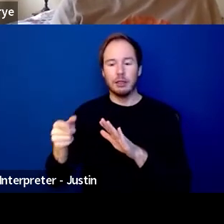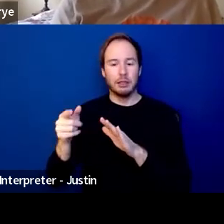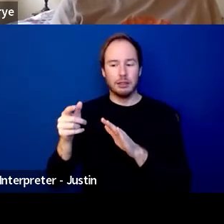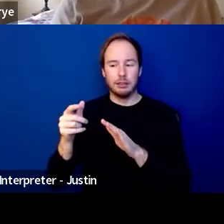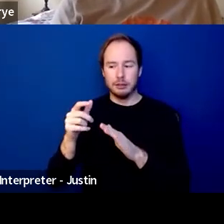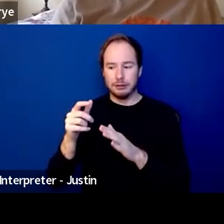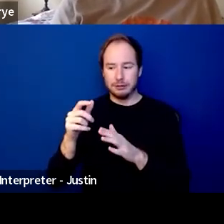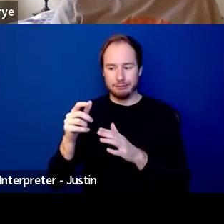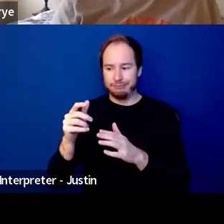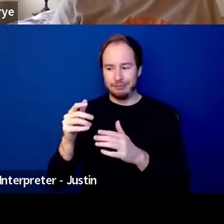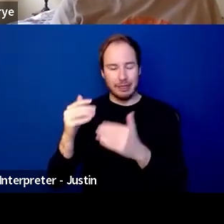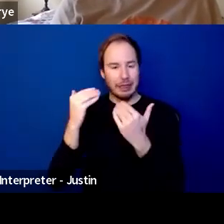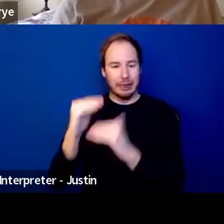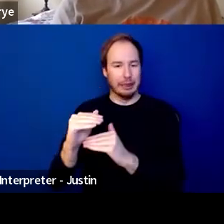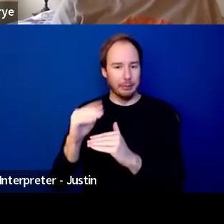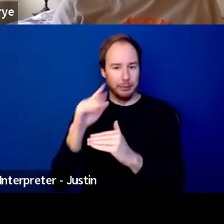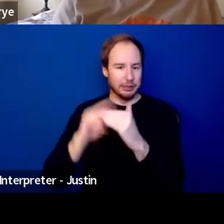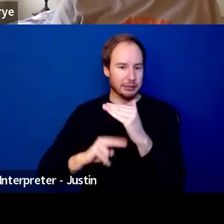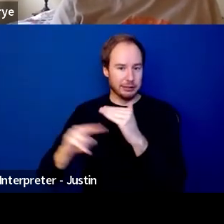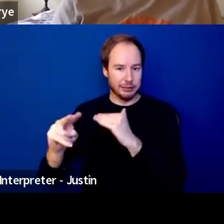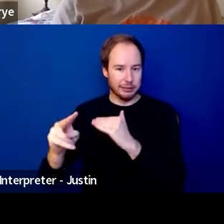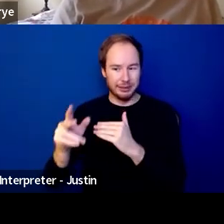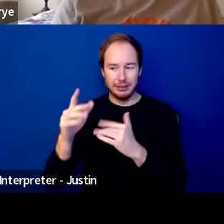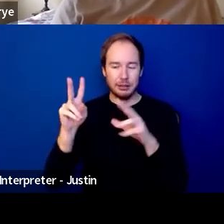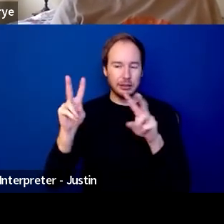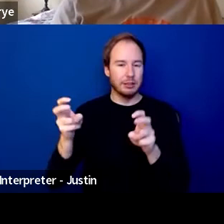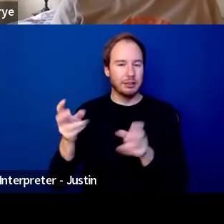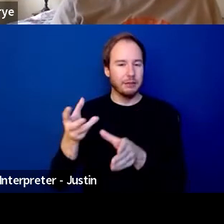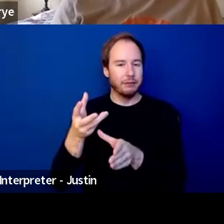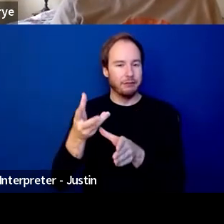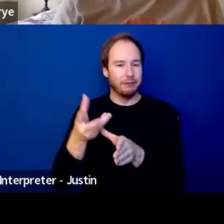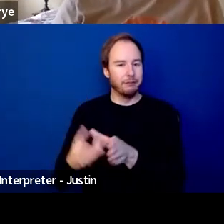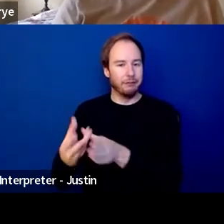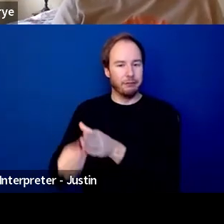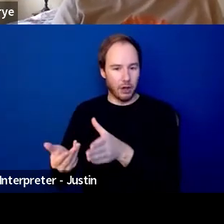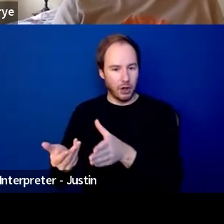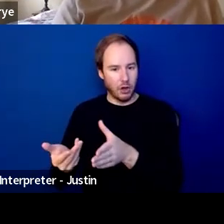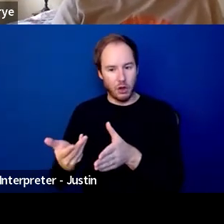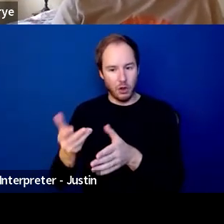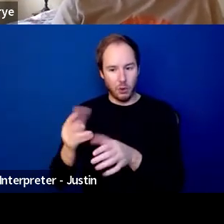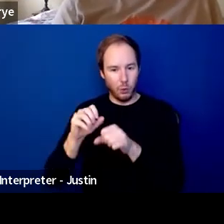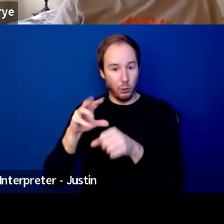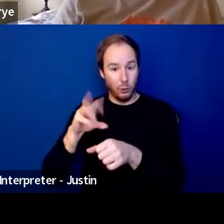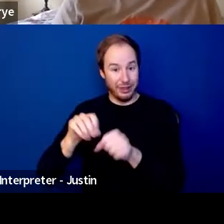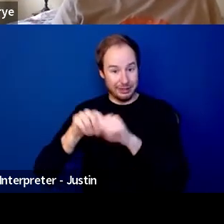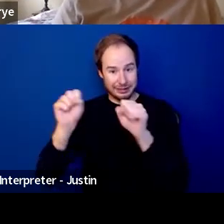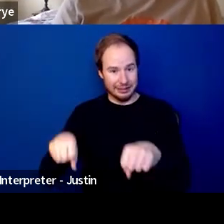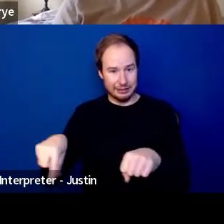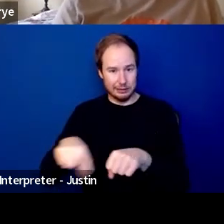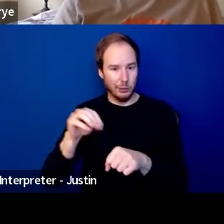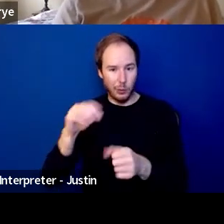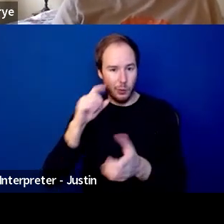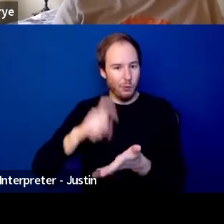who kinda fall through the cracks of our system. Same ones that I mentioned being there for the last 25 years.